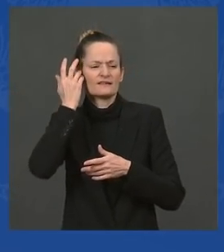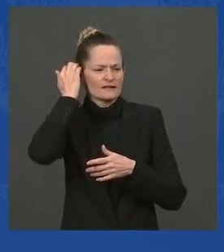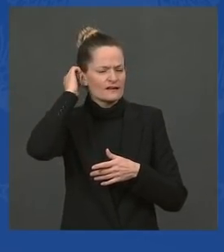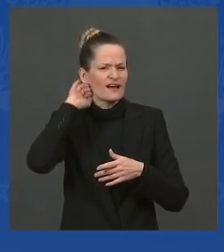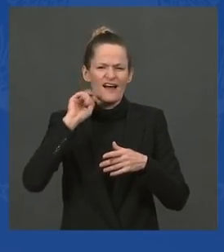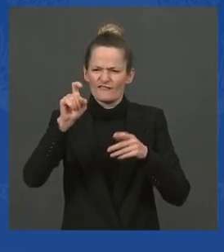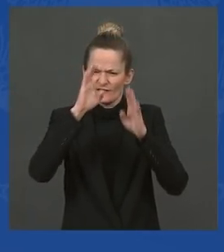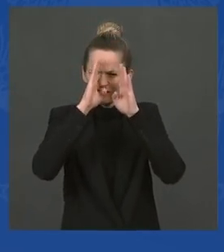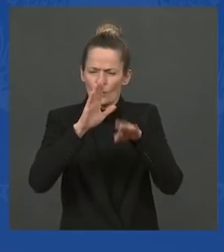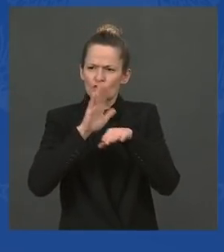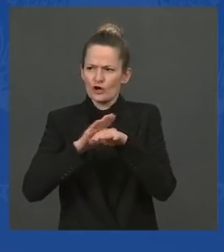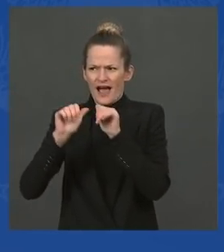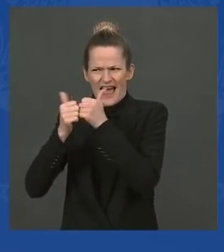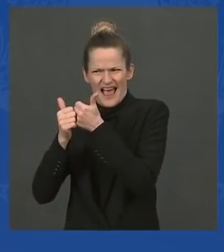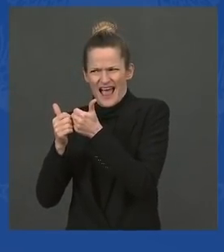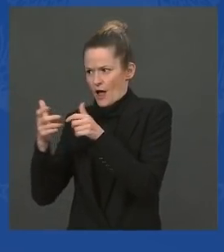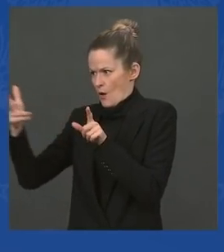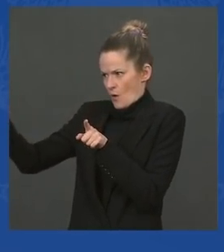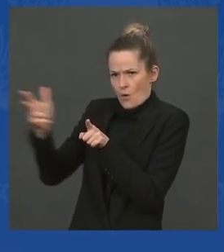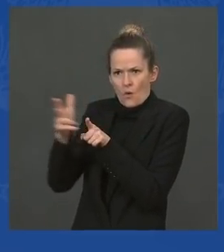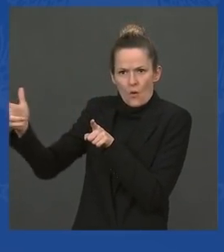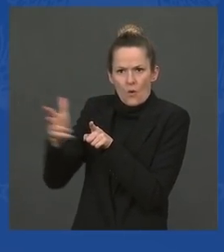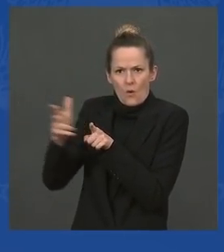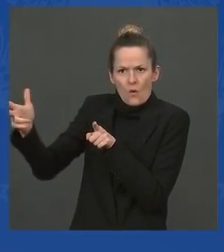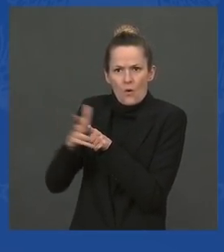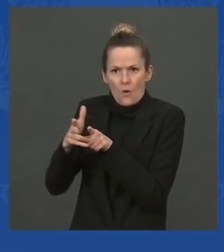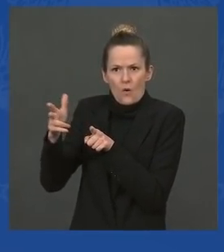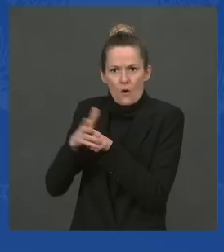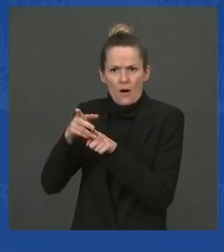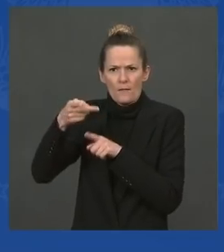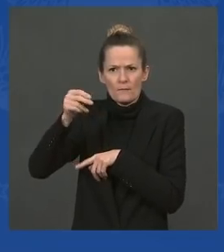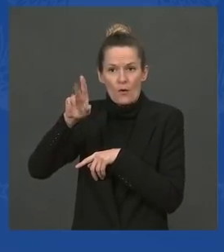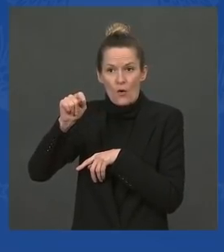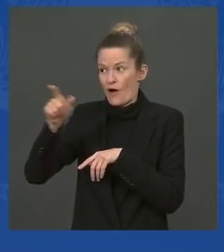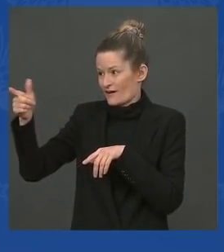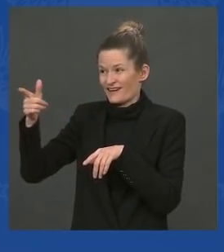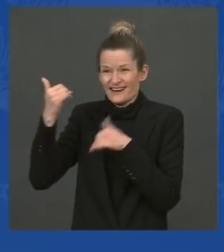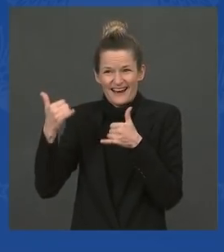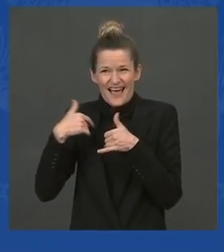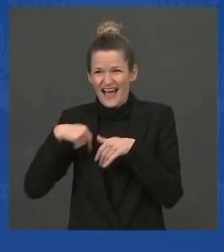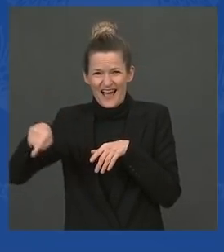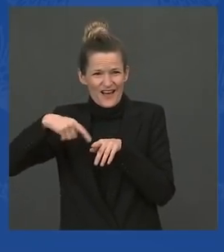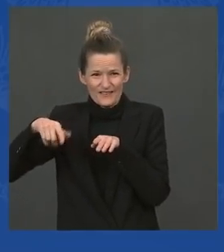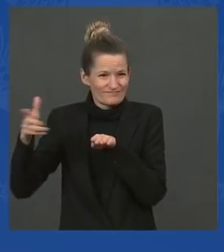that come into this country on the West Coast come through two ports: Los Angeles and Long Beach.